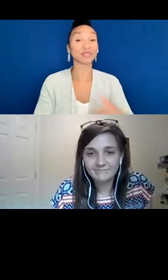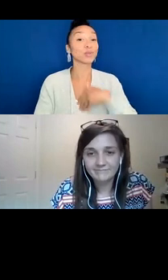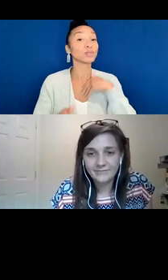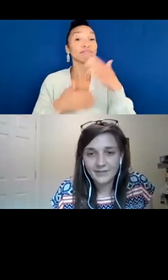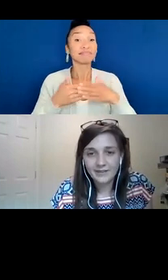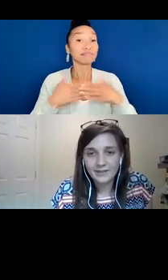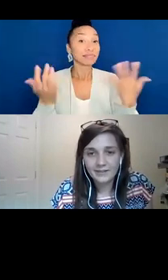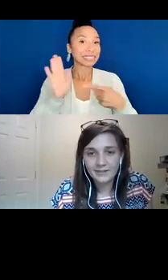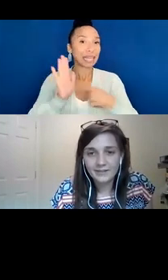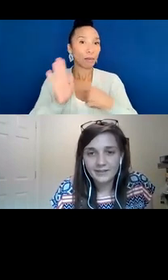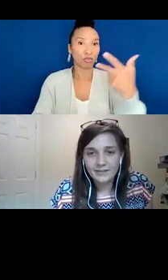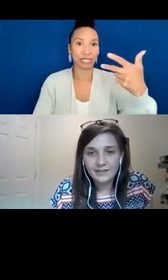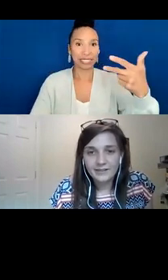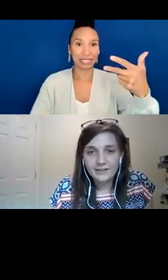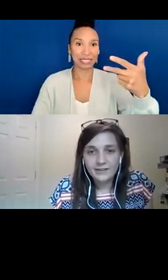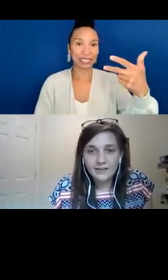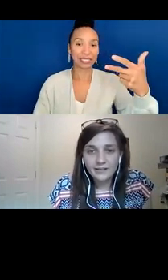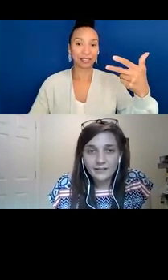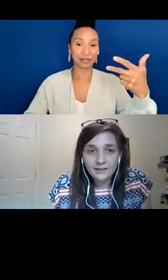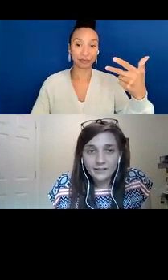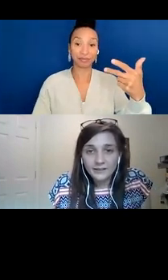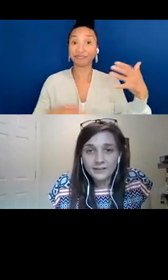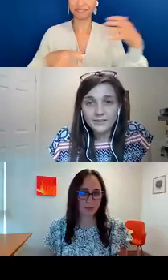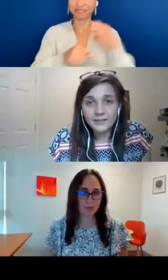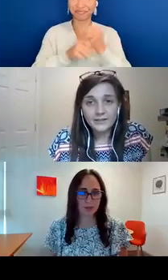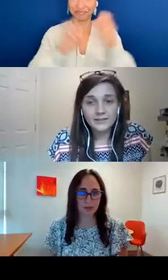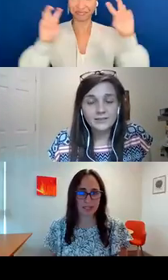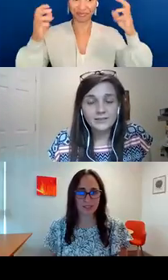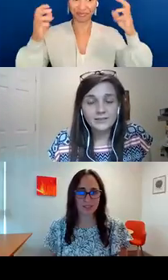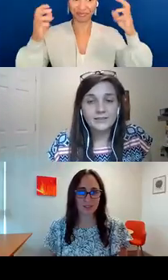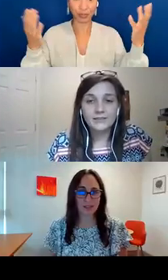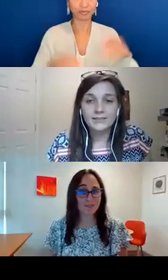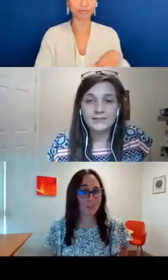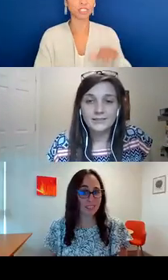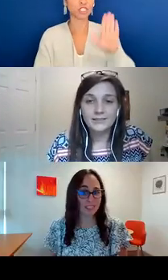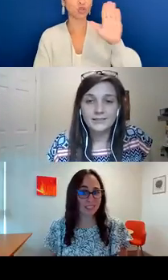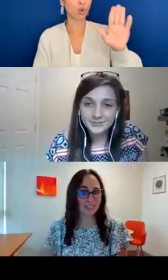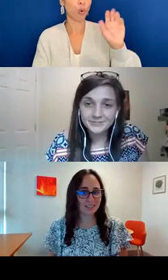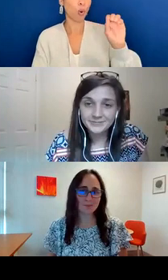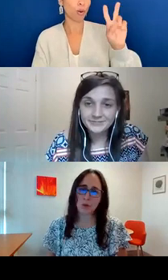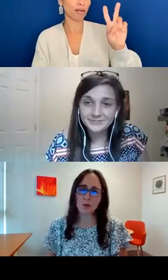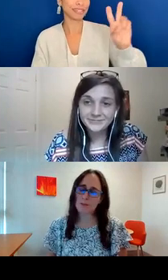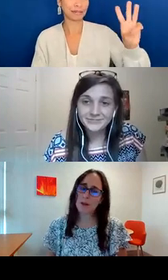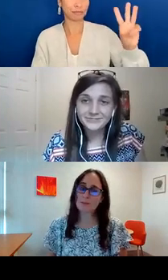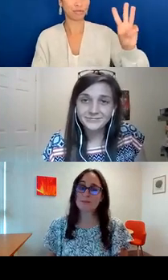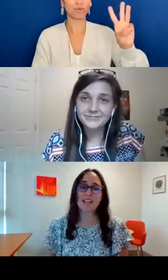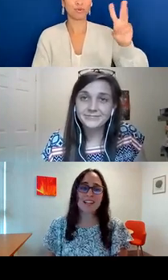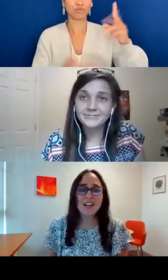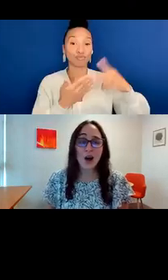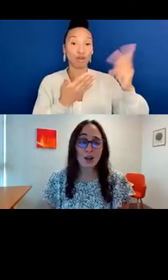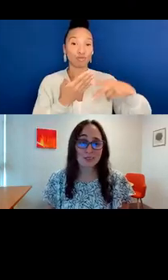which reads that your OVW program grant grant-funded program-- oh--